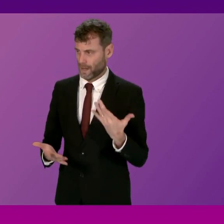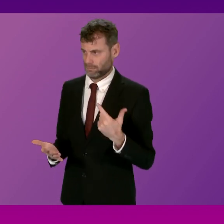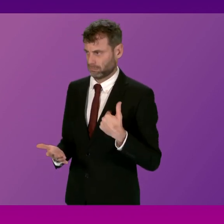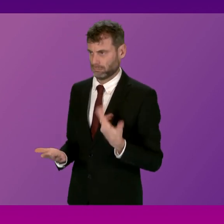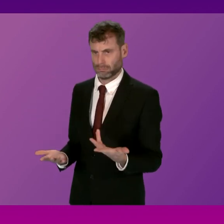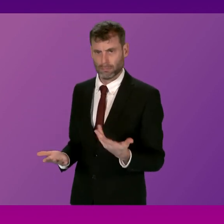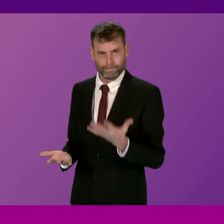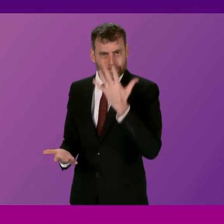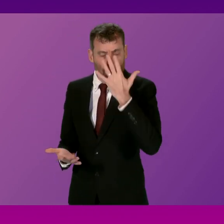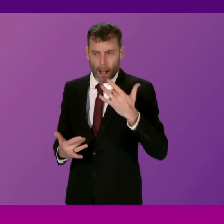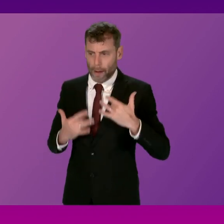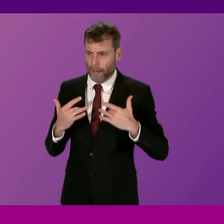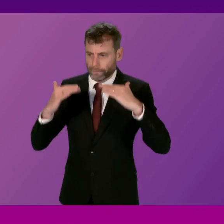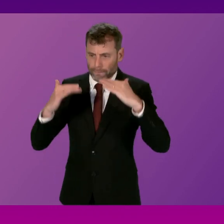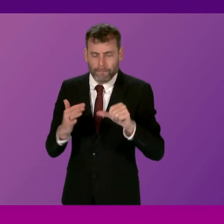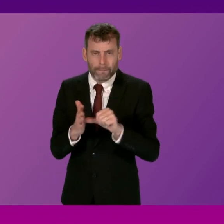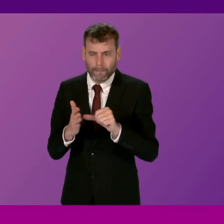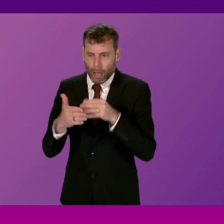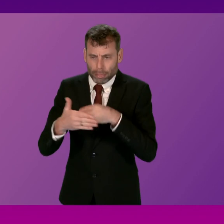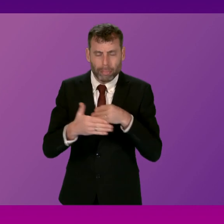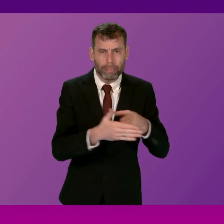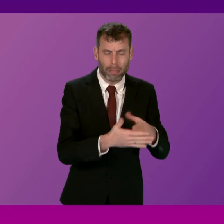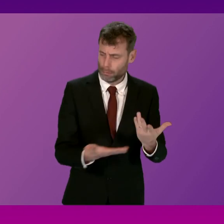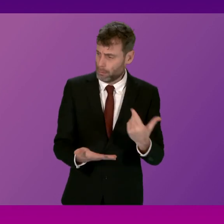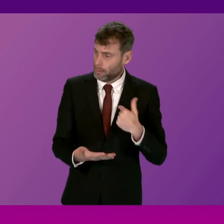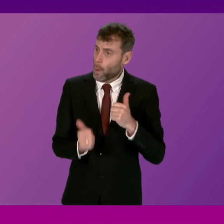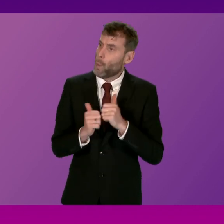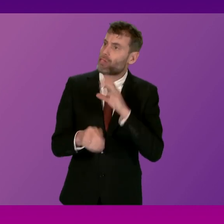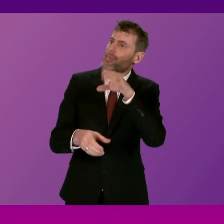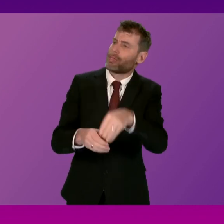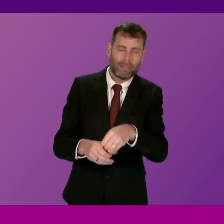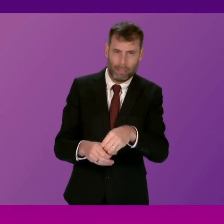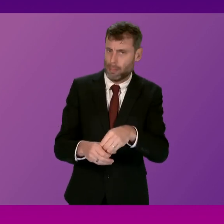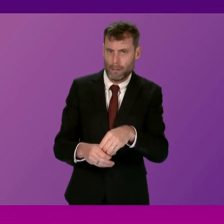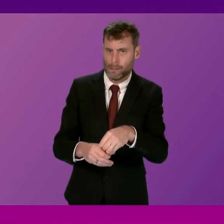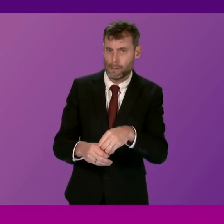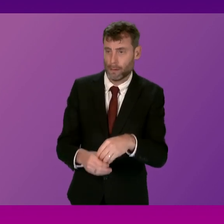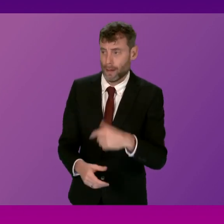The Scottish Human Rights Commission has starkly highlighted the scale of the challenges in saying that there is an